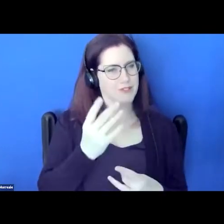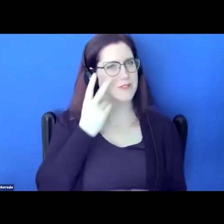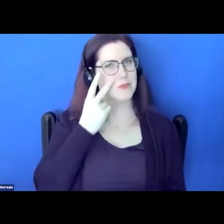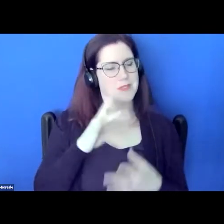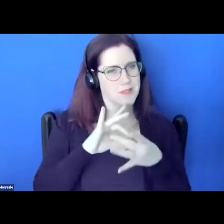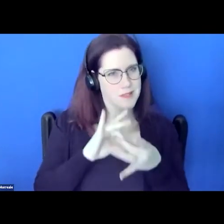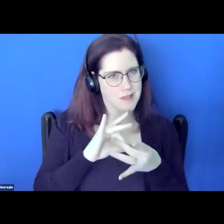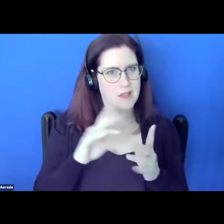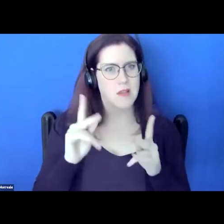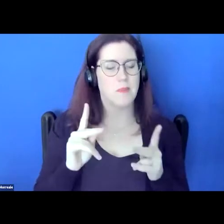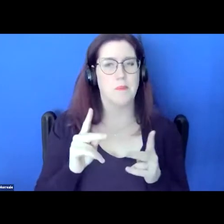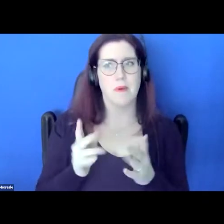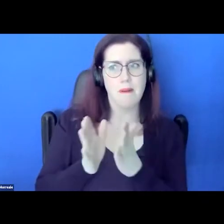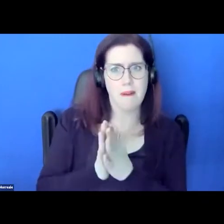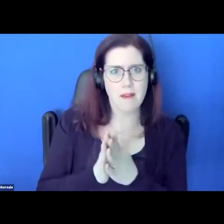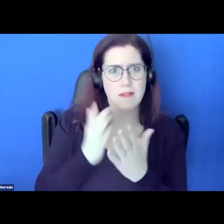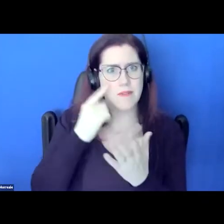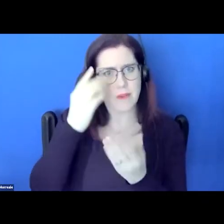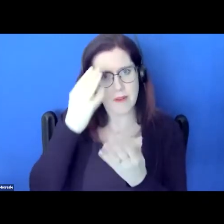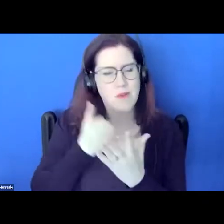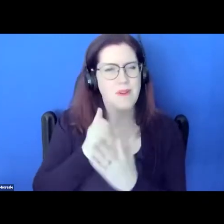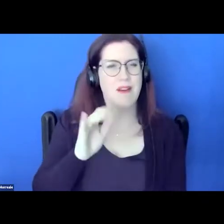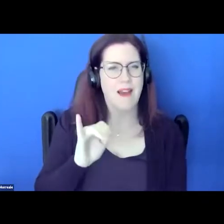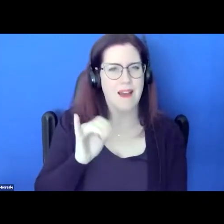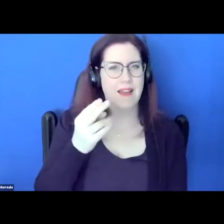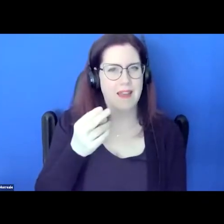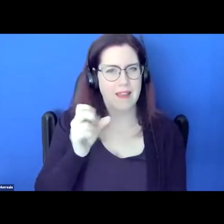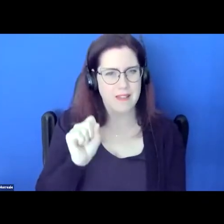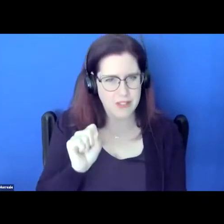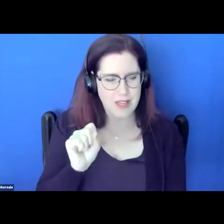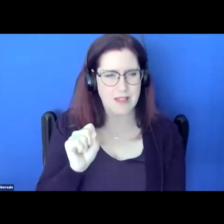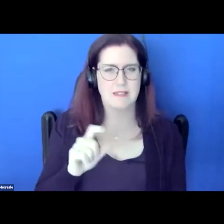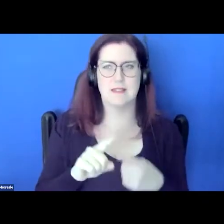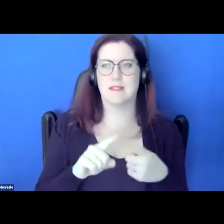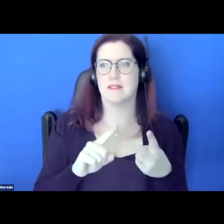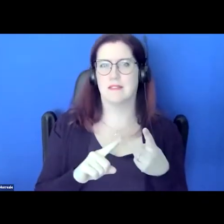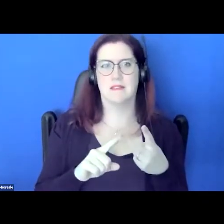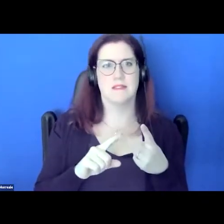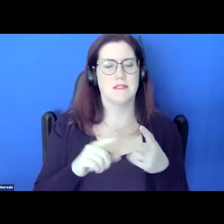requesting the data through IHS, the Indian Health Service clinics there, tribal community members.